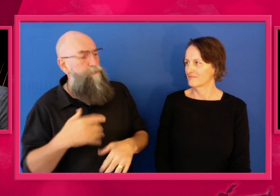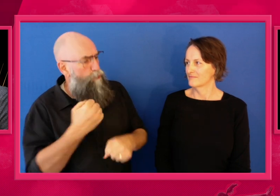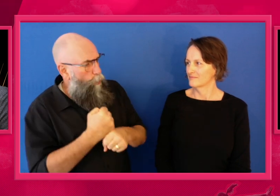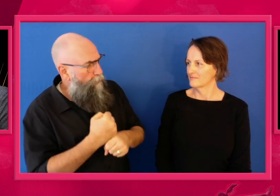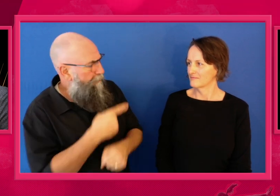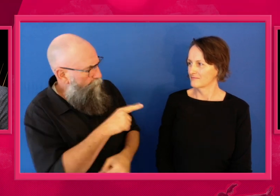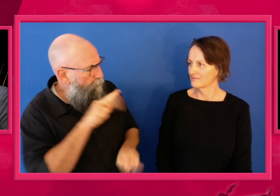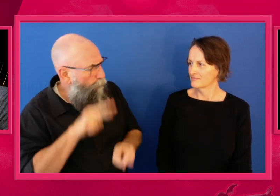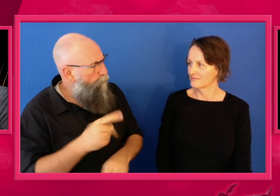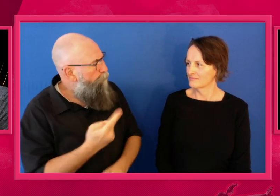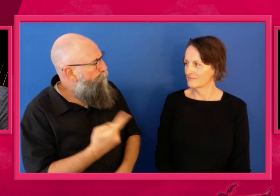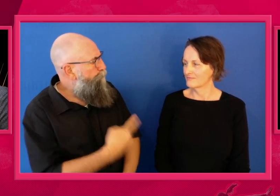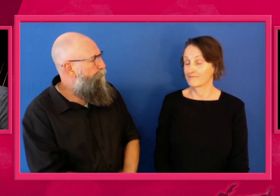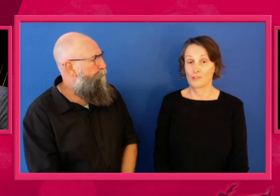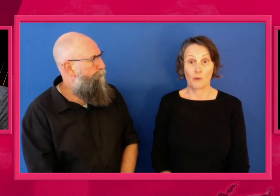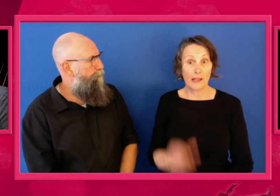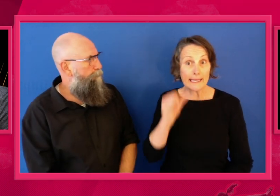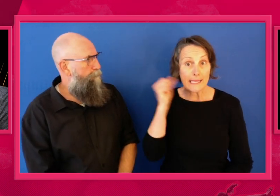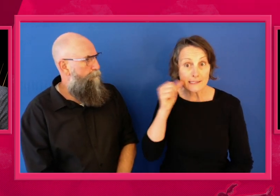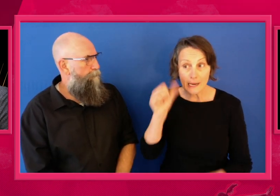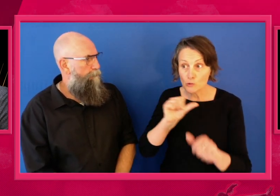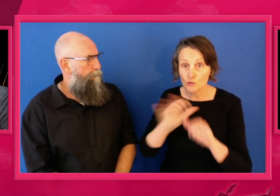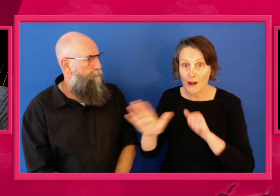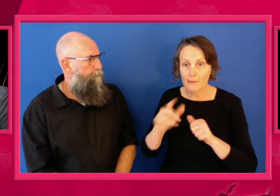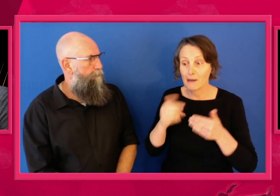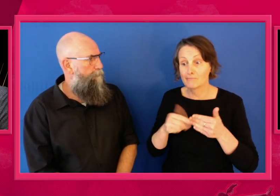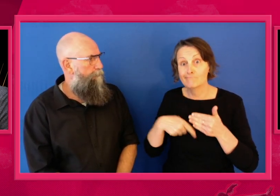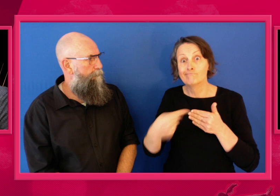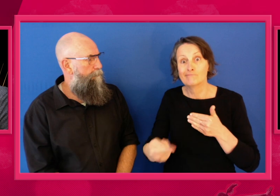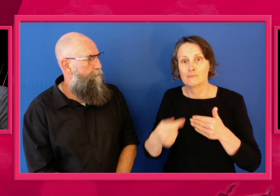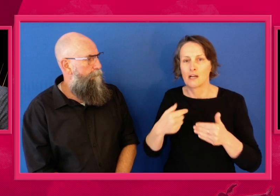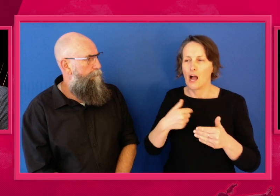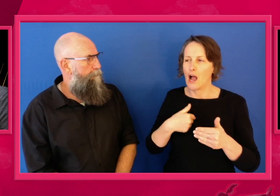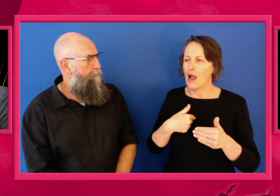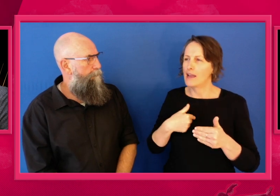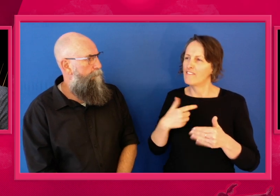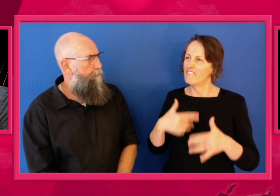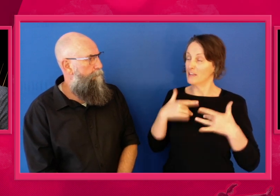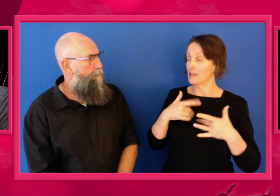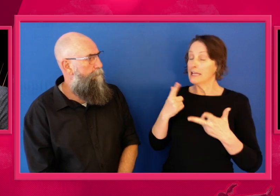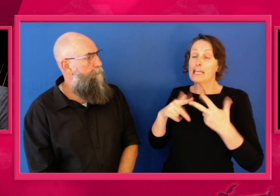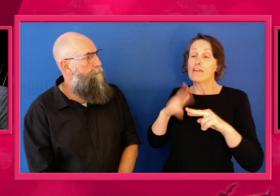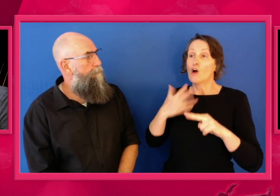Georgie Tunny: Well, we thought yesterday was big and, Kurt, there's only a couple of people that I would probably trust to take over the world. You're in there. I think you